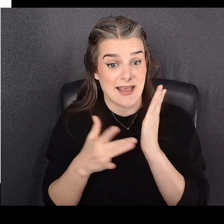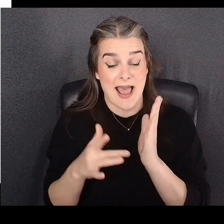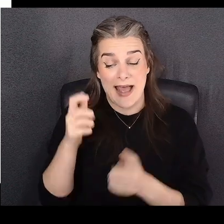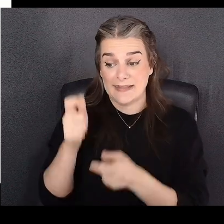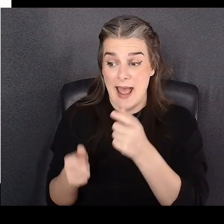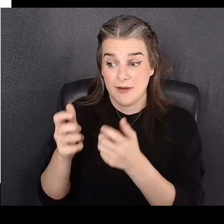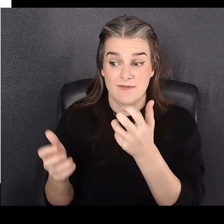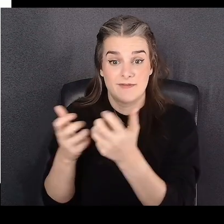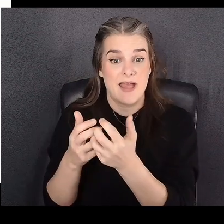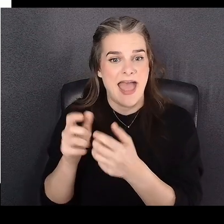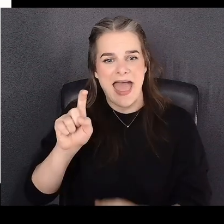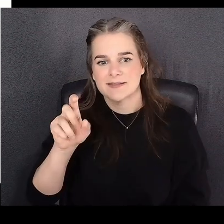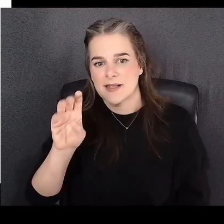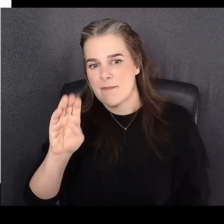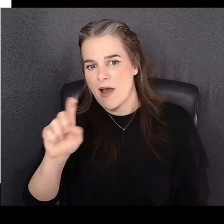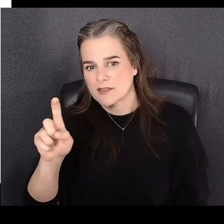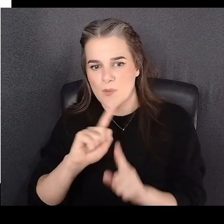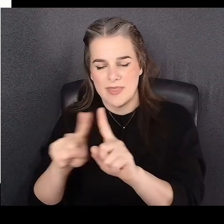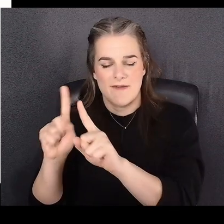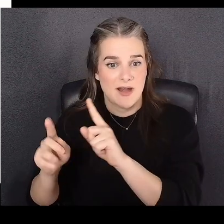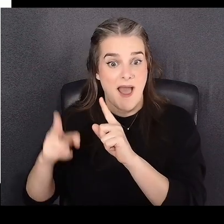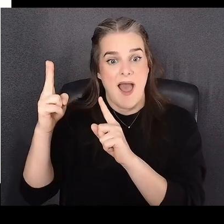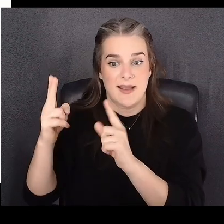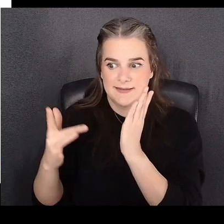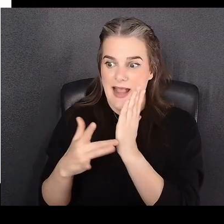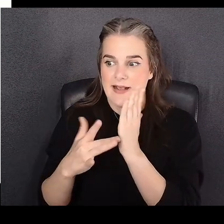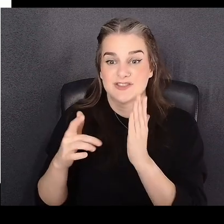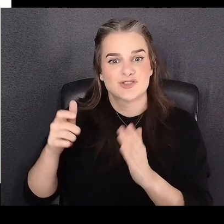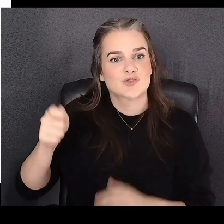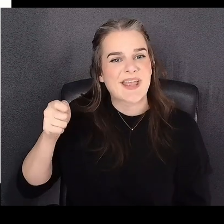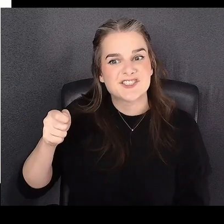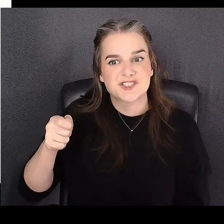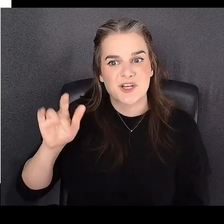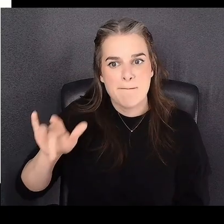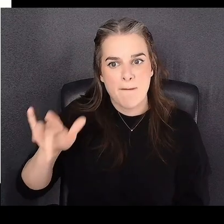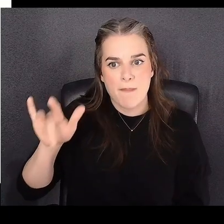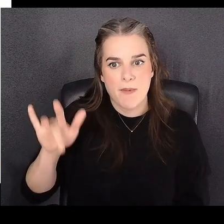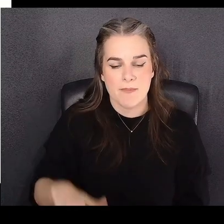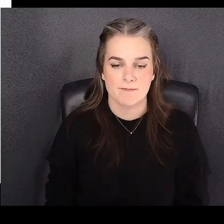We'll go through all of these. This is just an overarching understanding. I do have to point out back in the day,